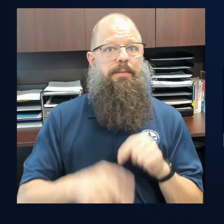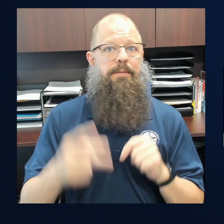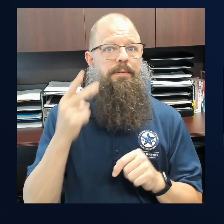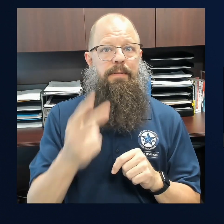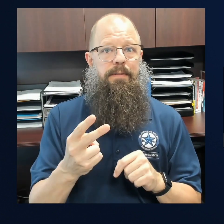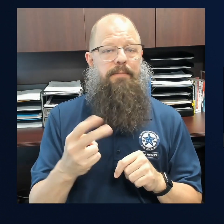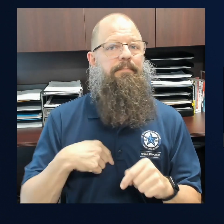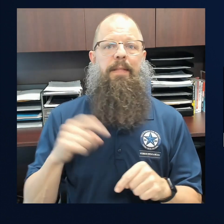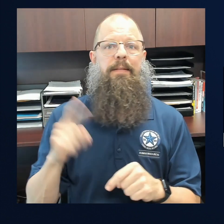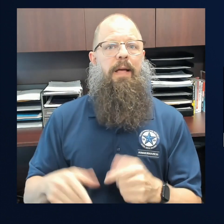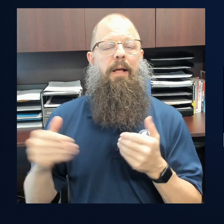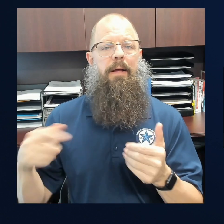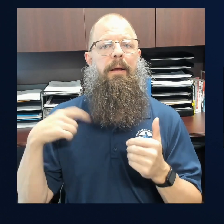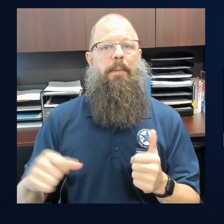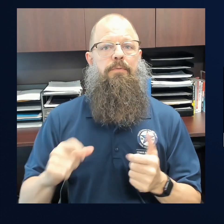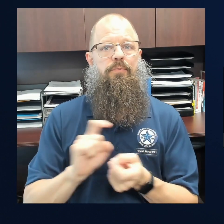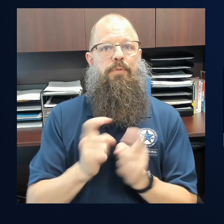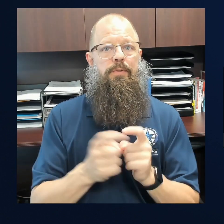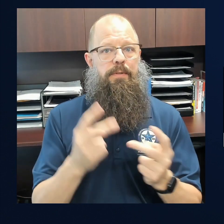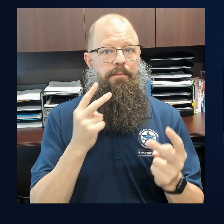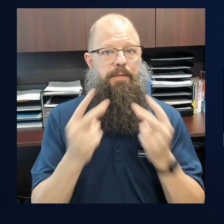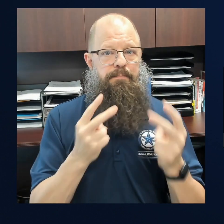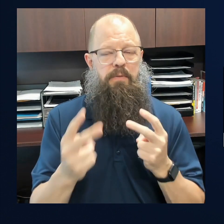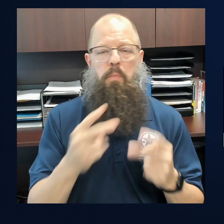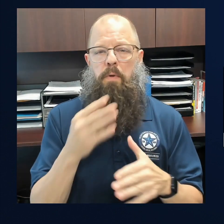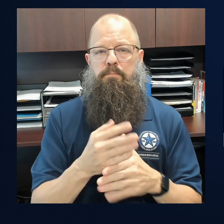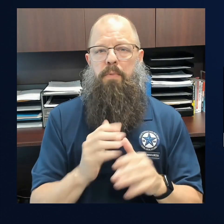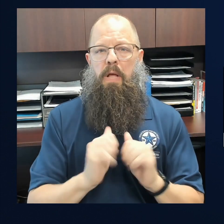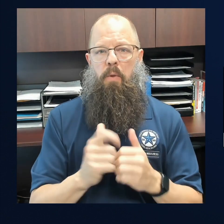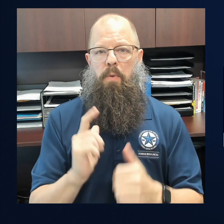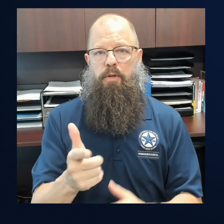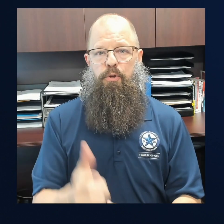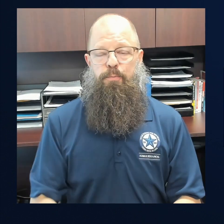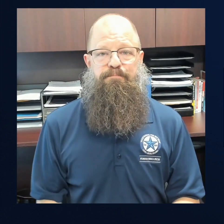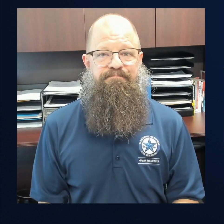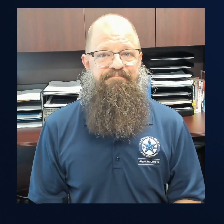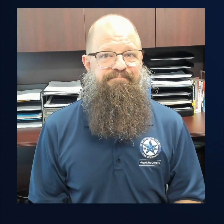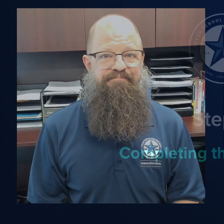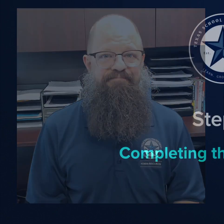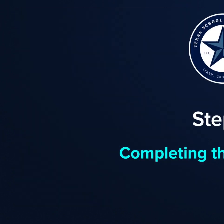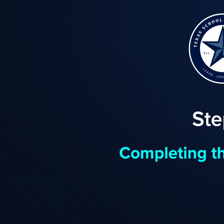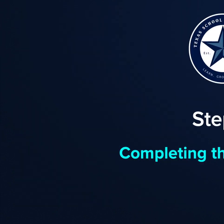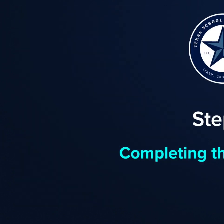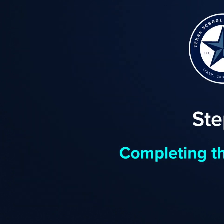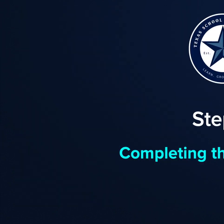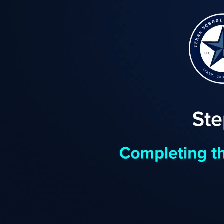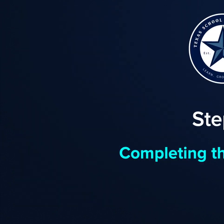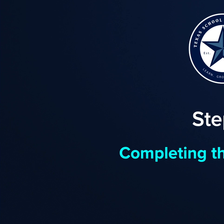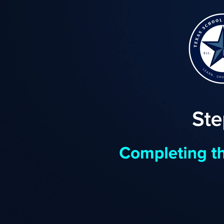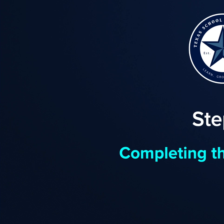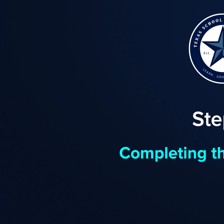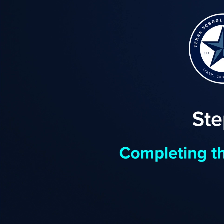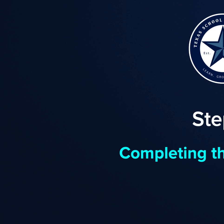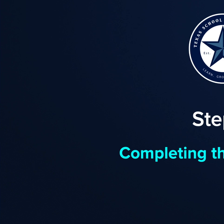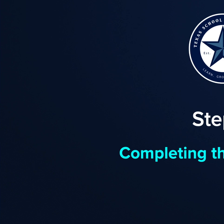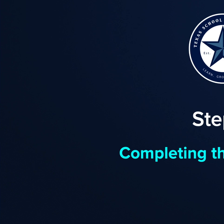let you know what you need to do. Perhaps the employee can't see the evaluation and therefore need to change the visibility, which we show you how to do just a little